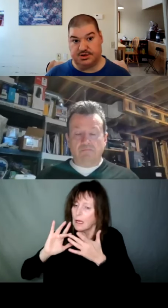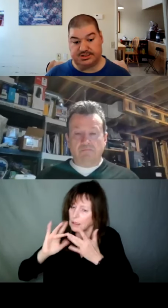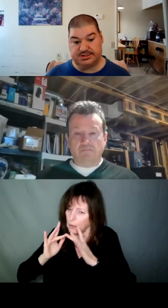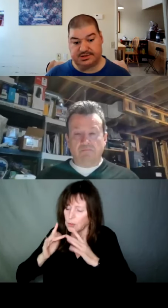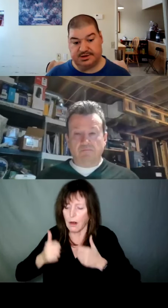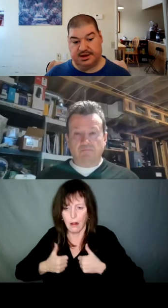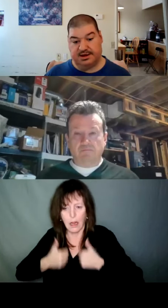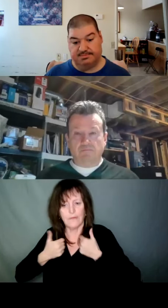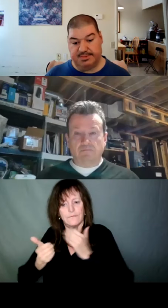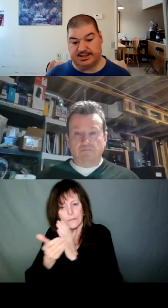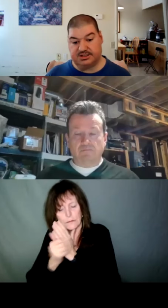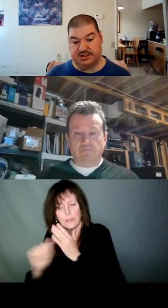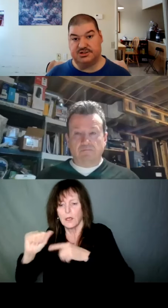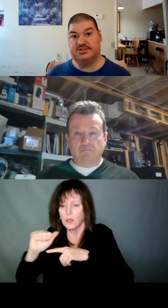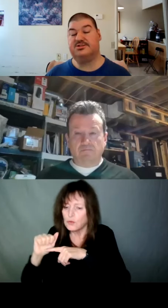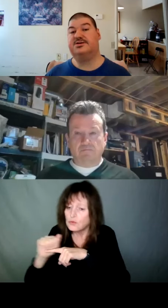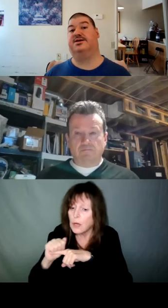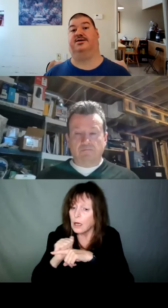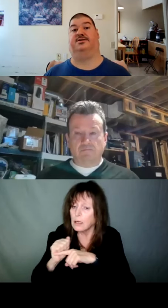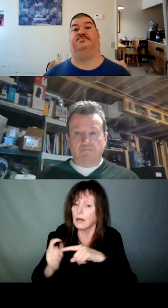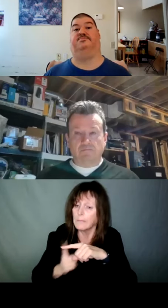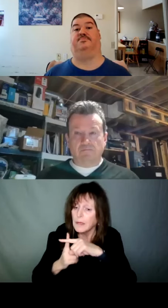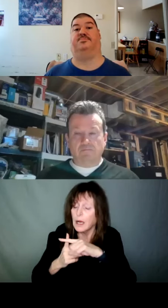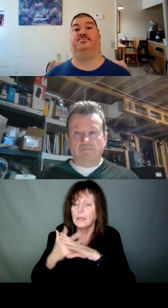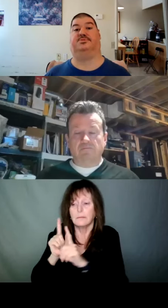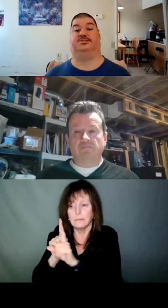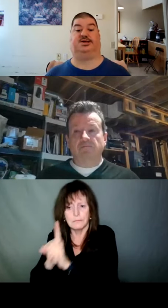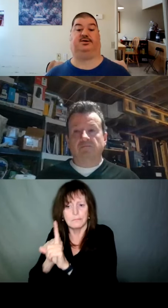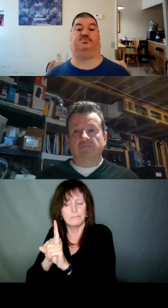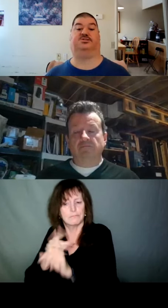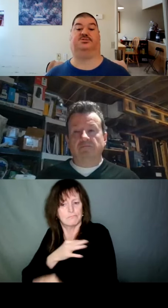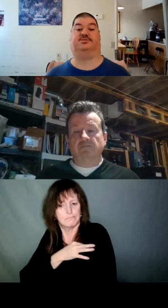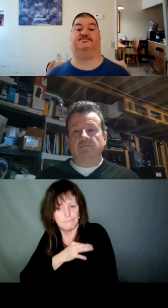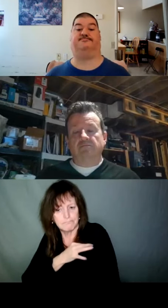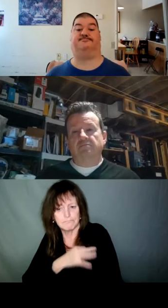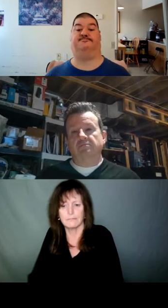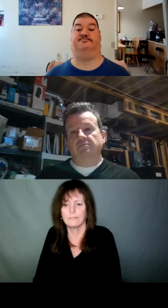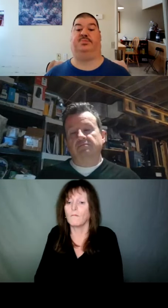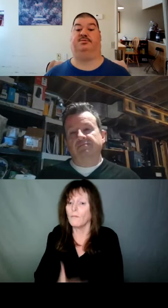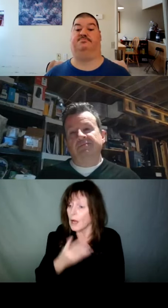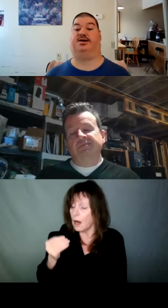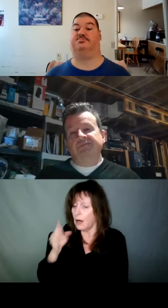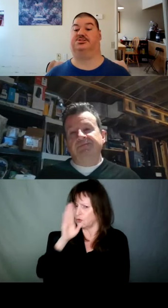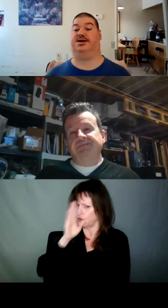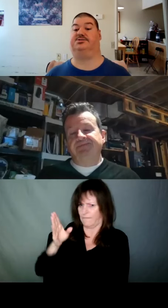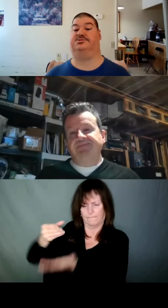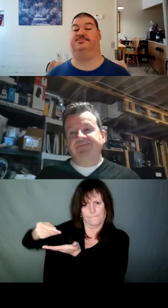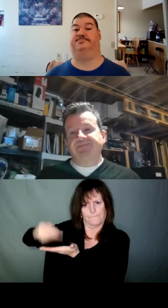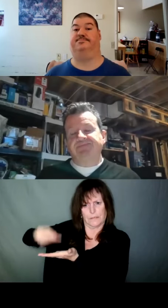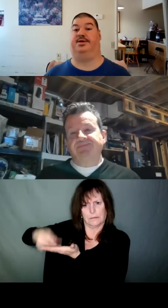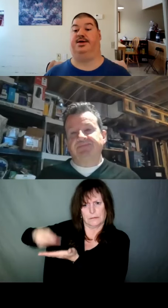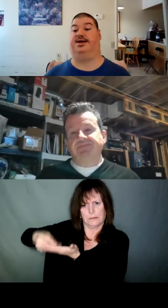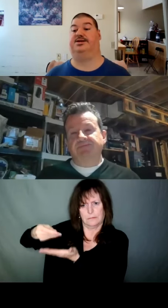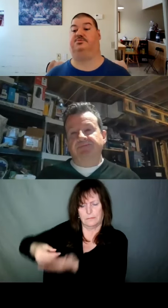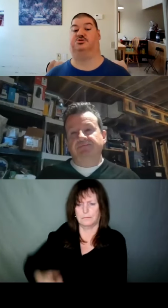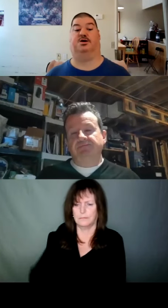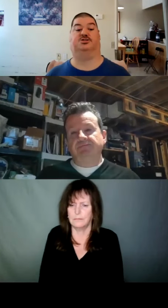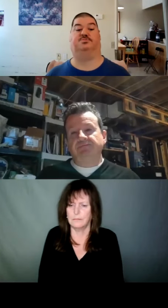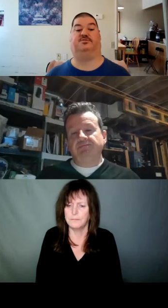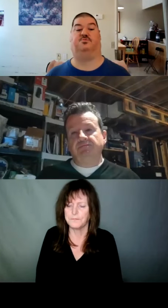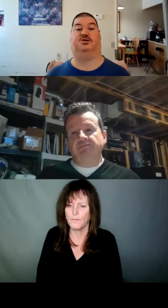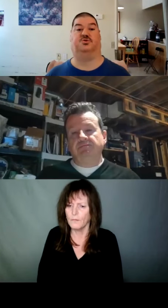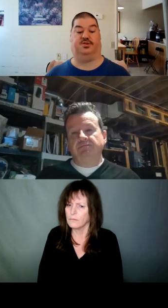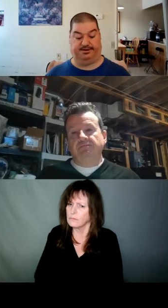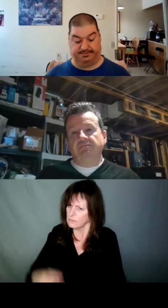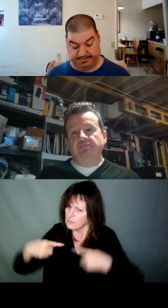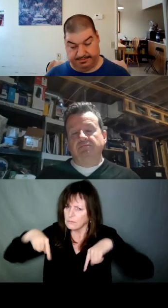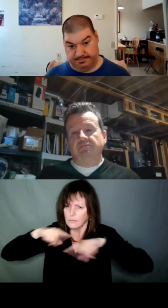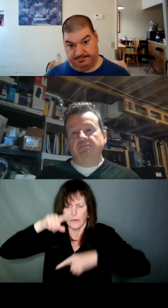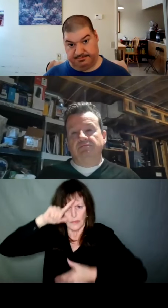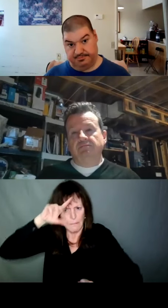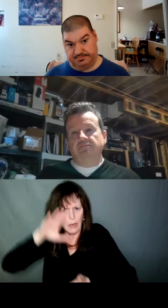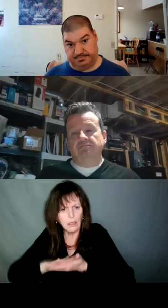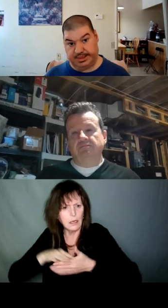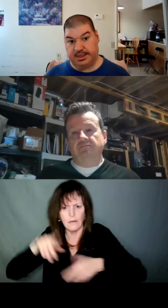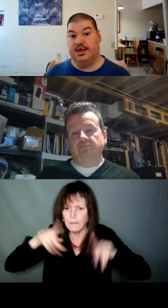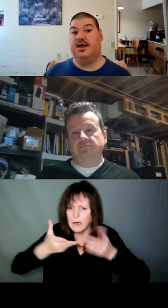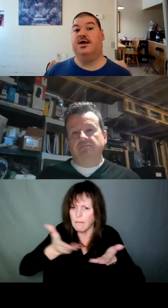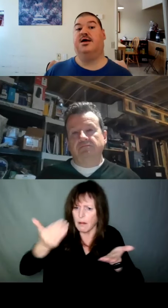CILT believes an independent living